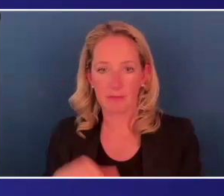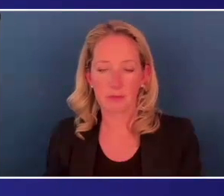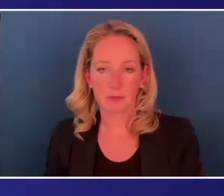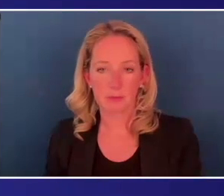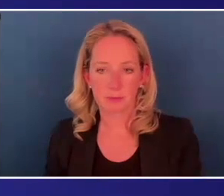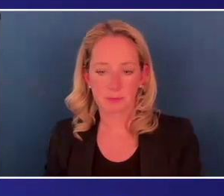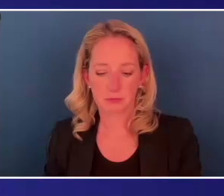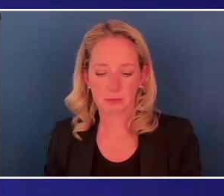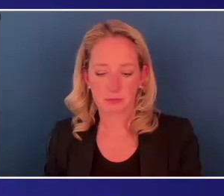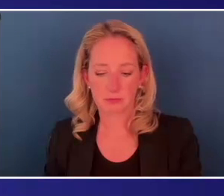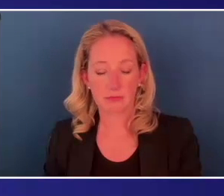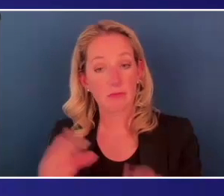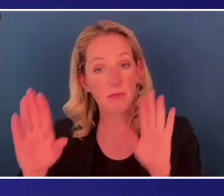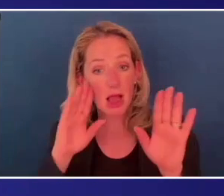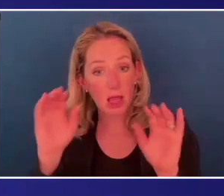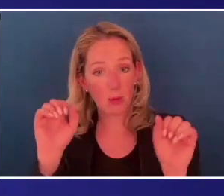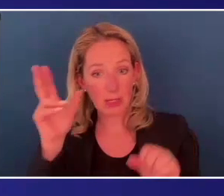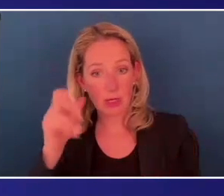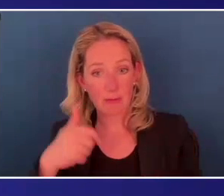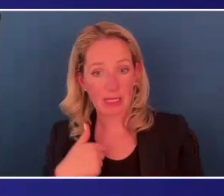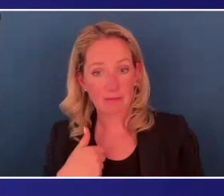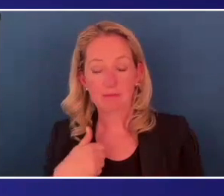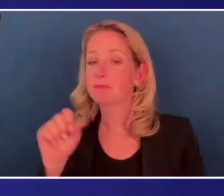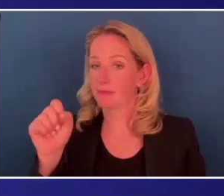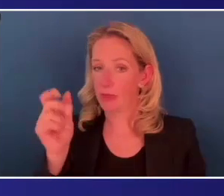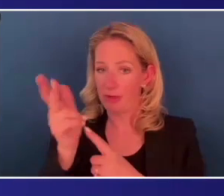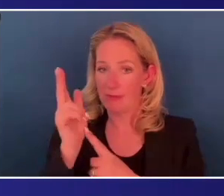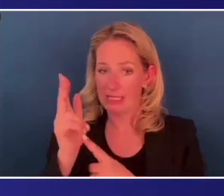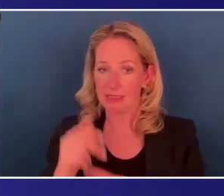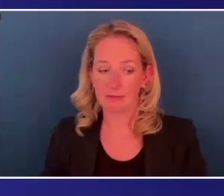Hello, can you hear me? Yes, you have 3ÿmin. Thank you. Good morning.